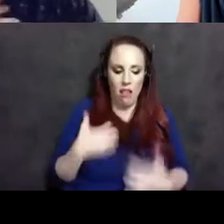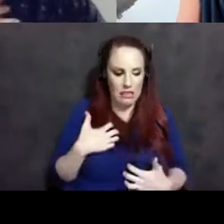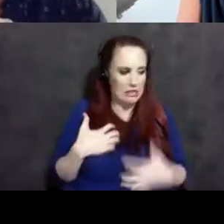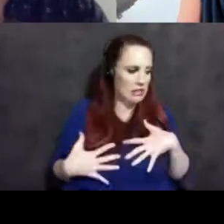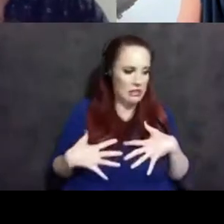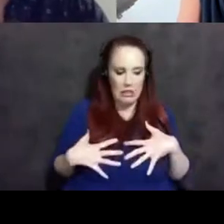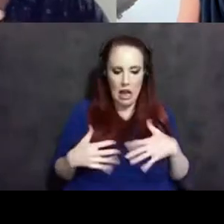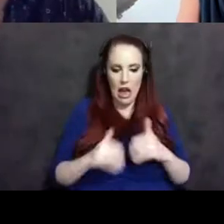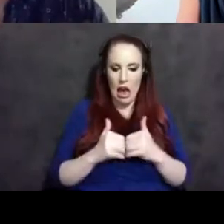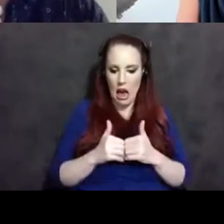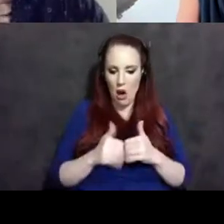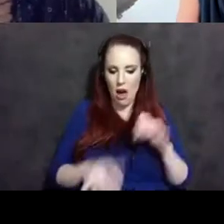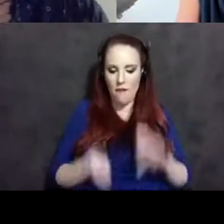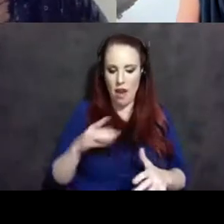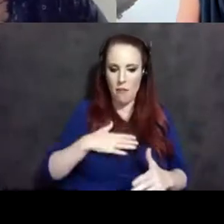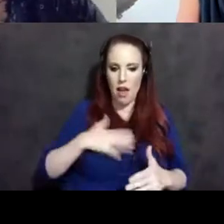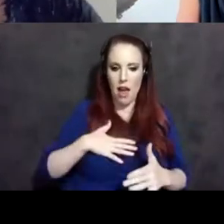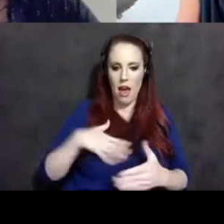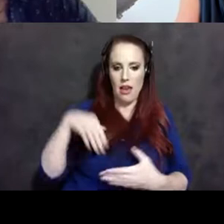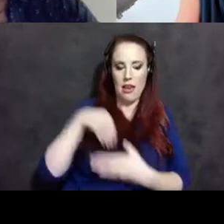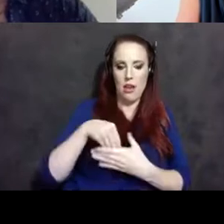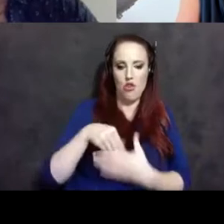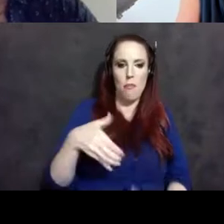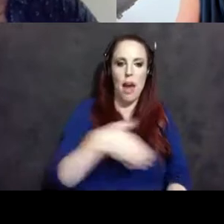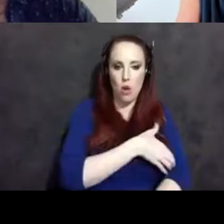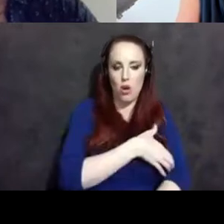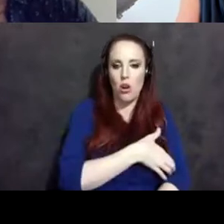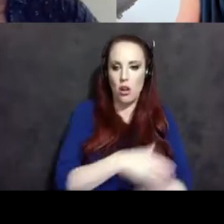can find their own inner power. Yeah.